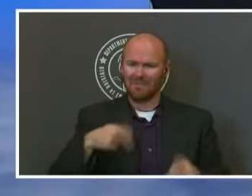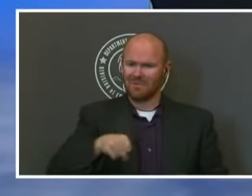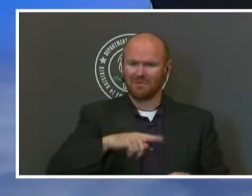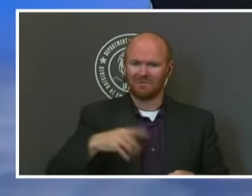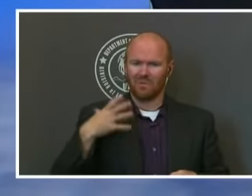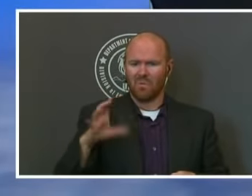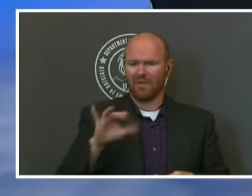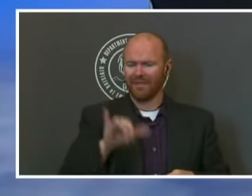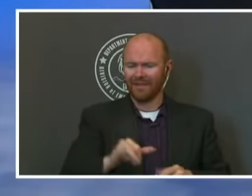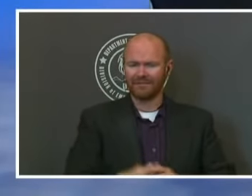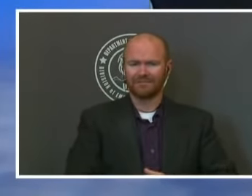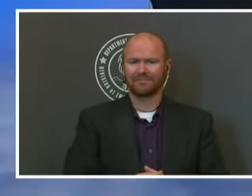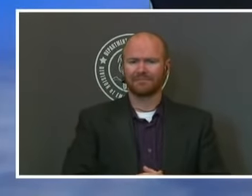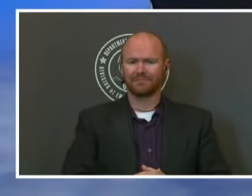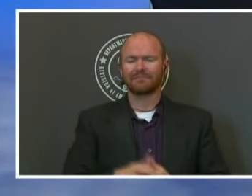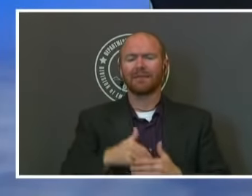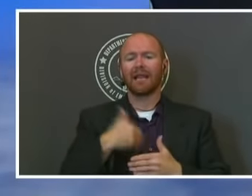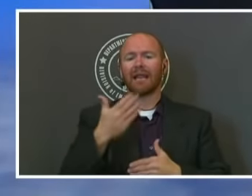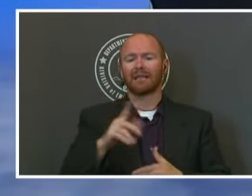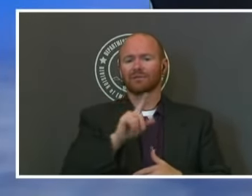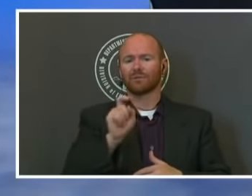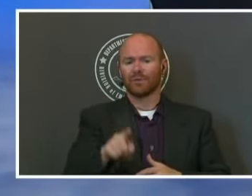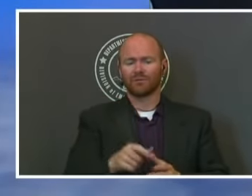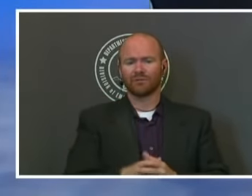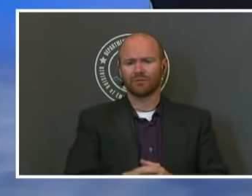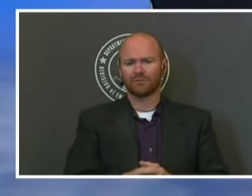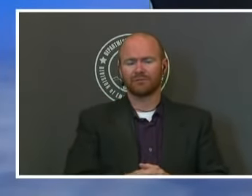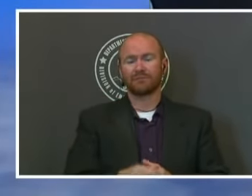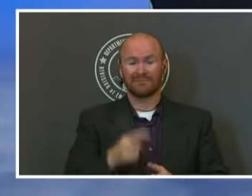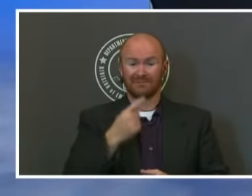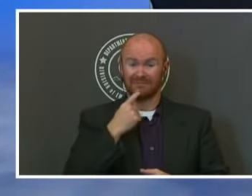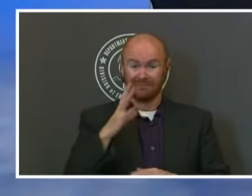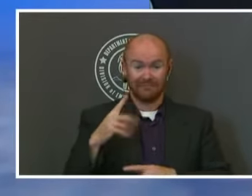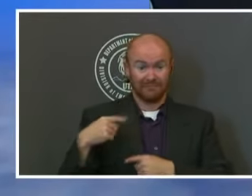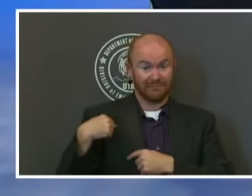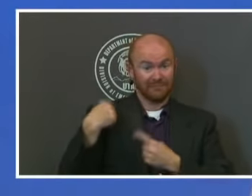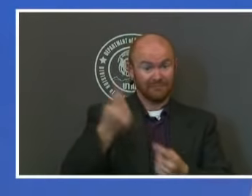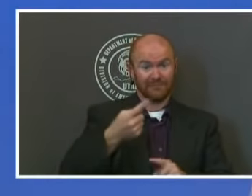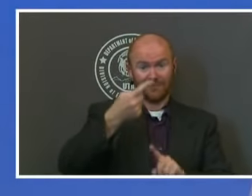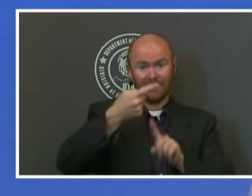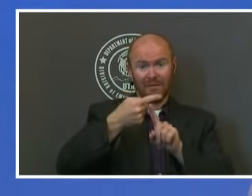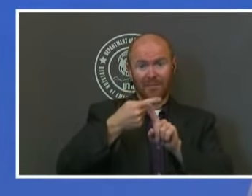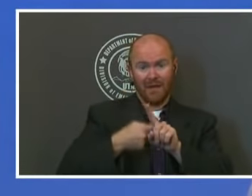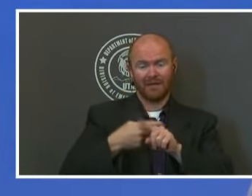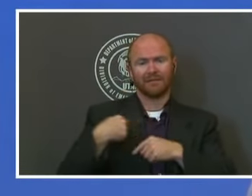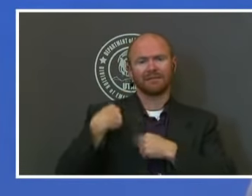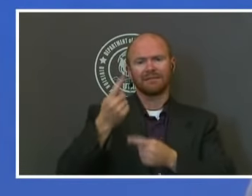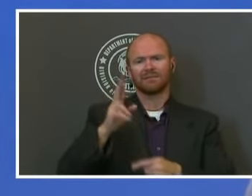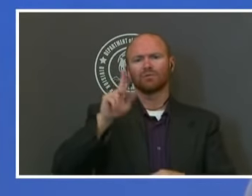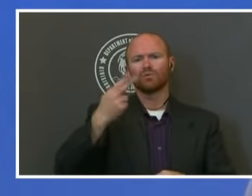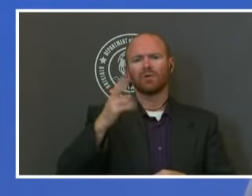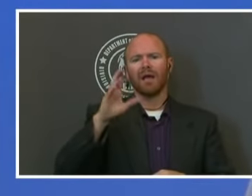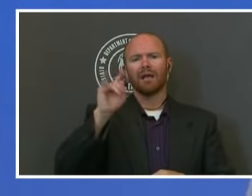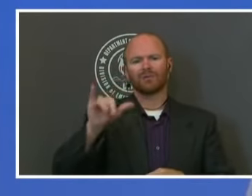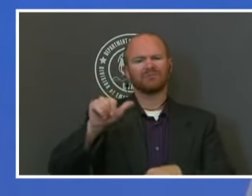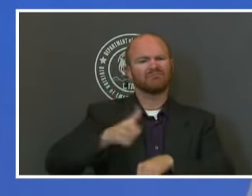next question governor it's been a month since you county